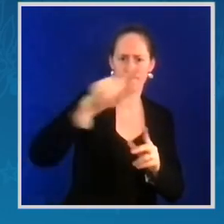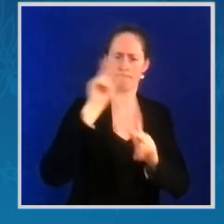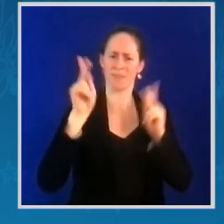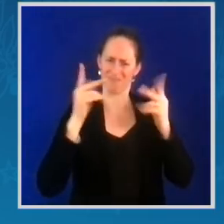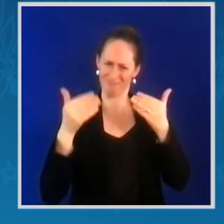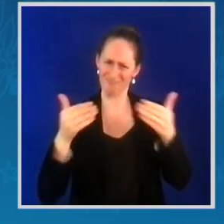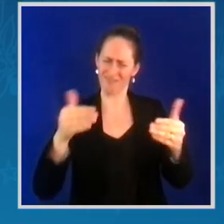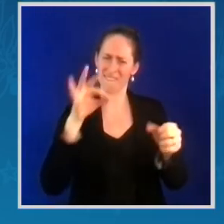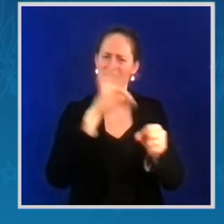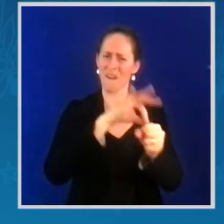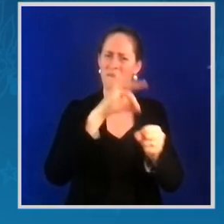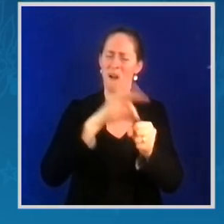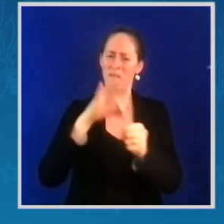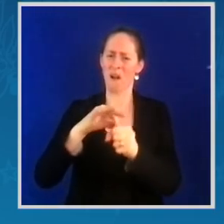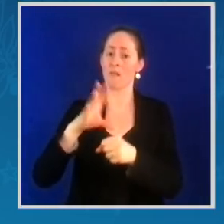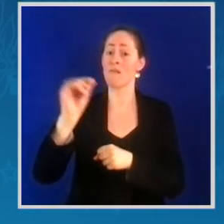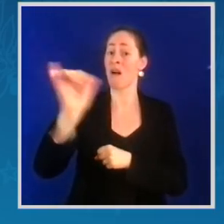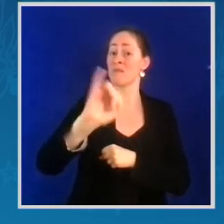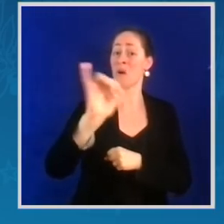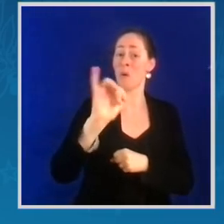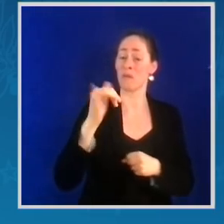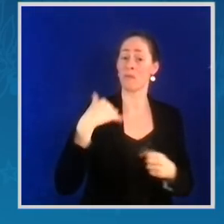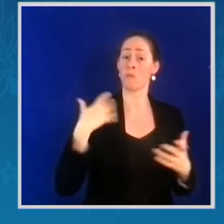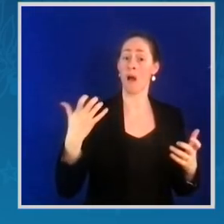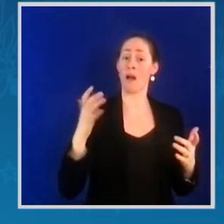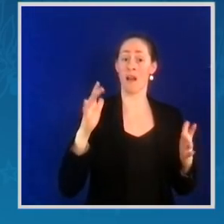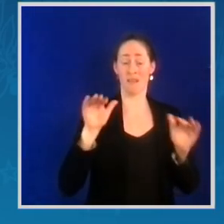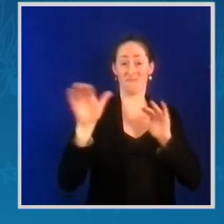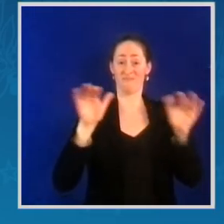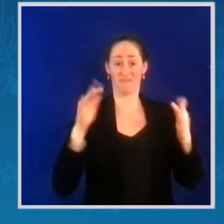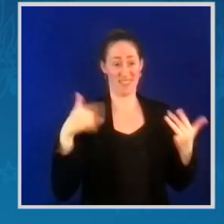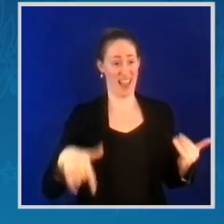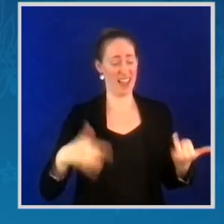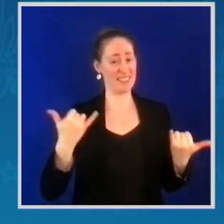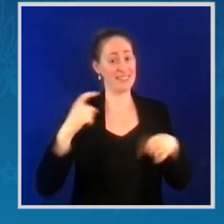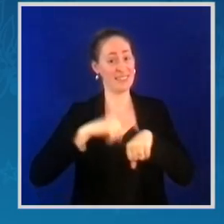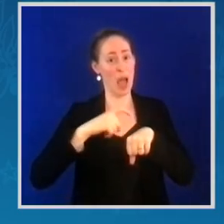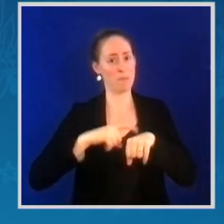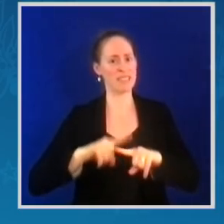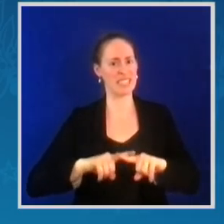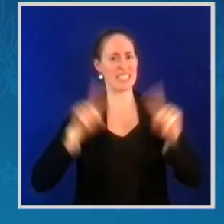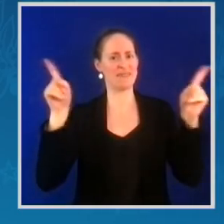and the President talks about it all the time. Part of this new era is a debate that is occurring around the world